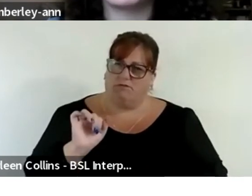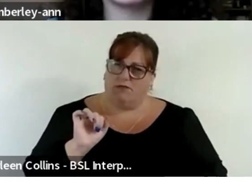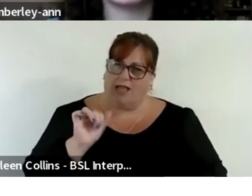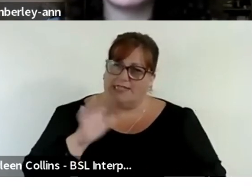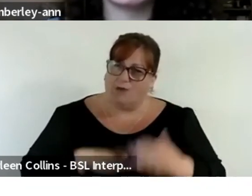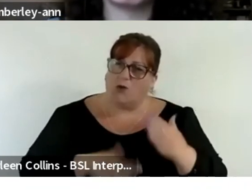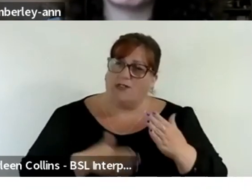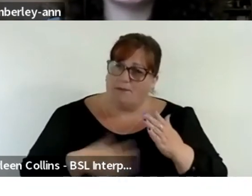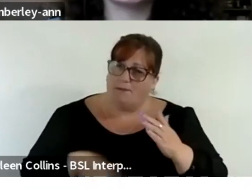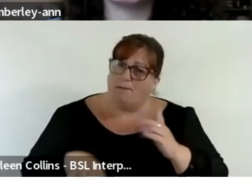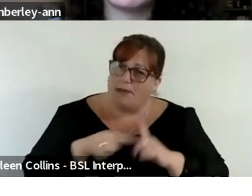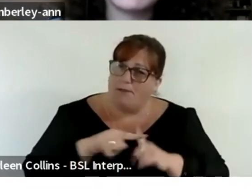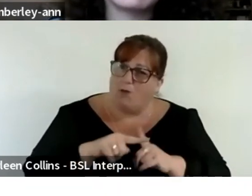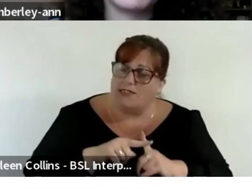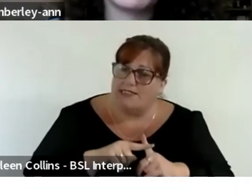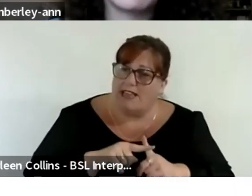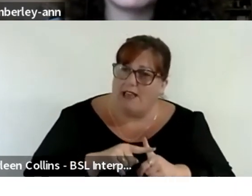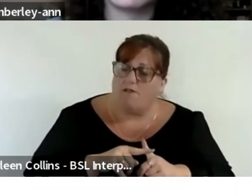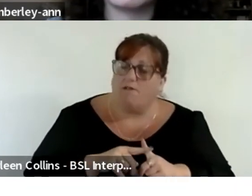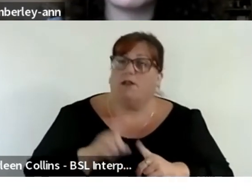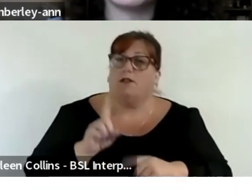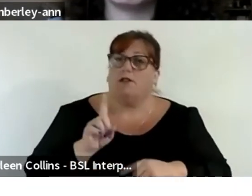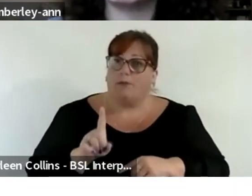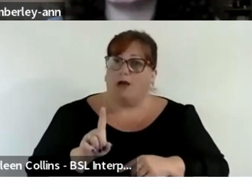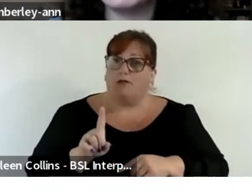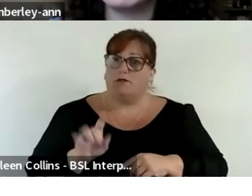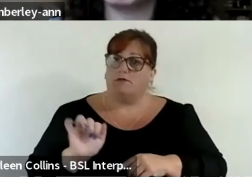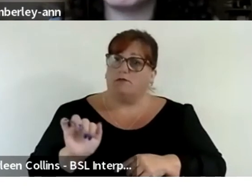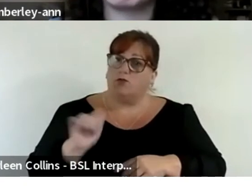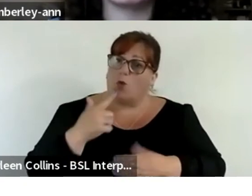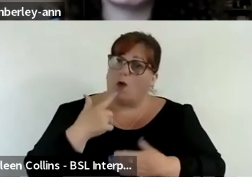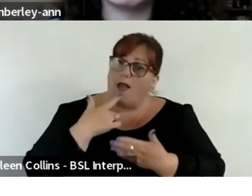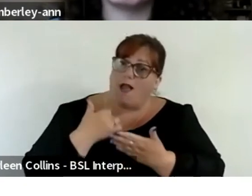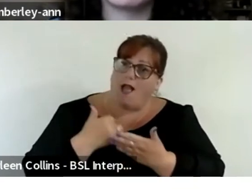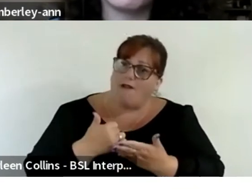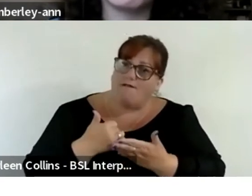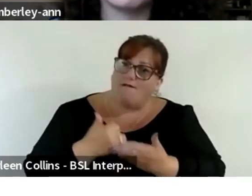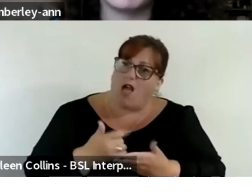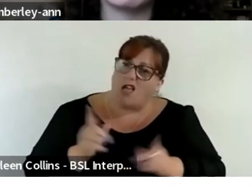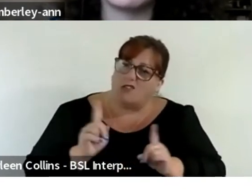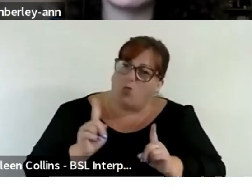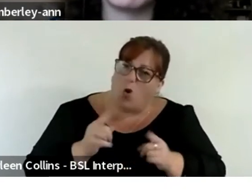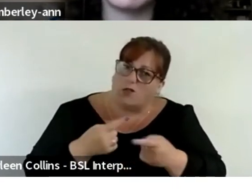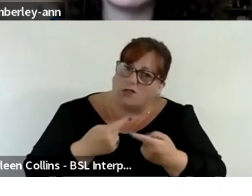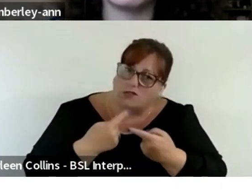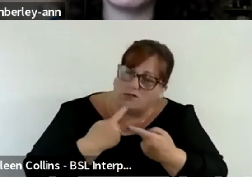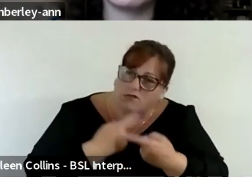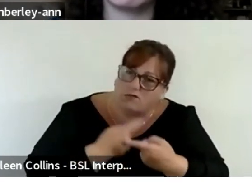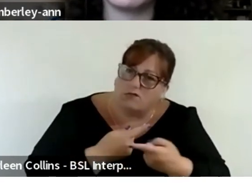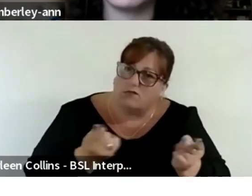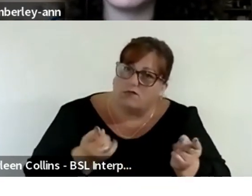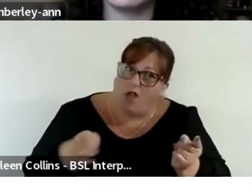The question is, what advice would you give to others who maybe are worried about being opened about their disability or neurodivergence?